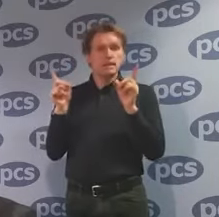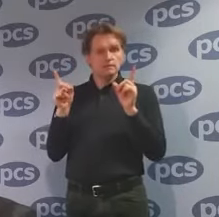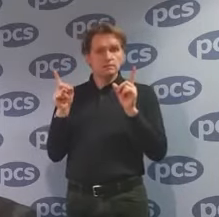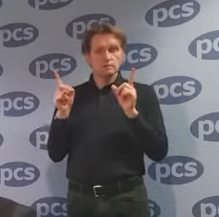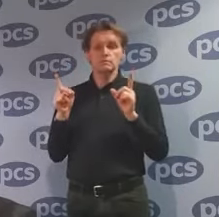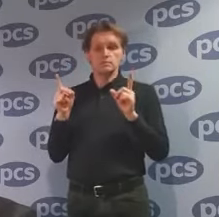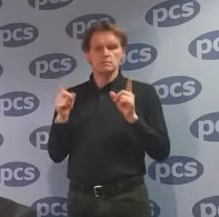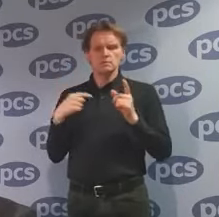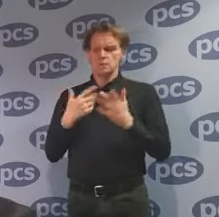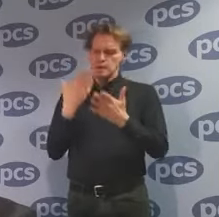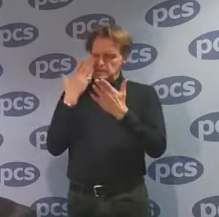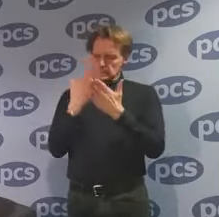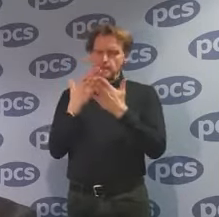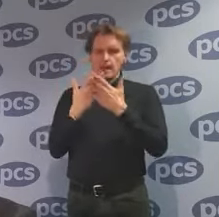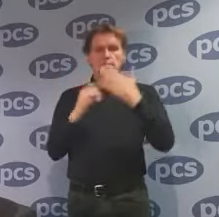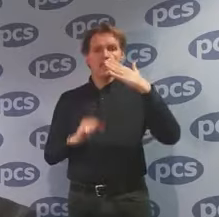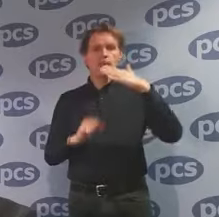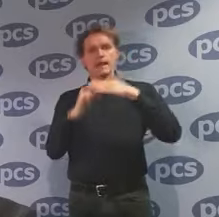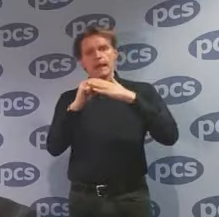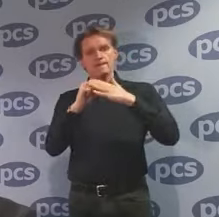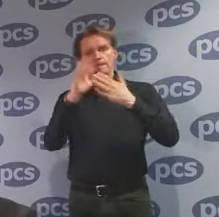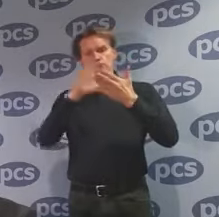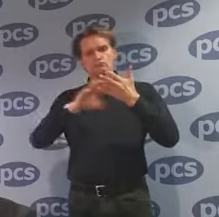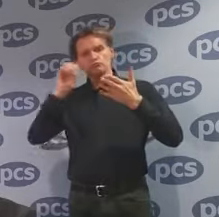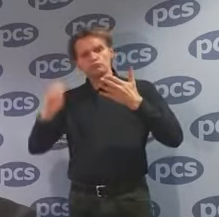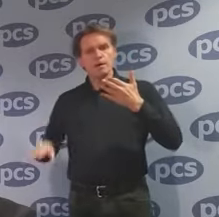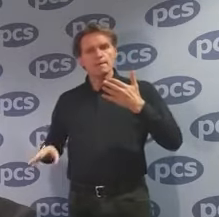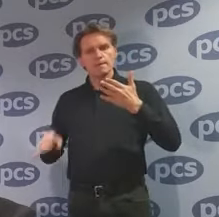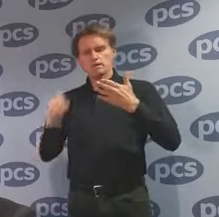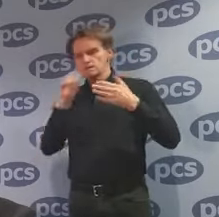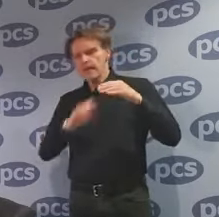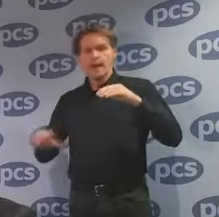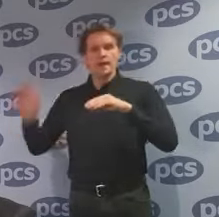demands a scrapping of the cap and funding to be put in and therefore again